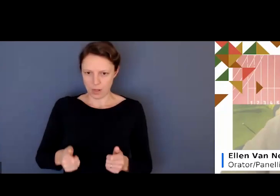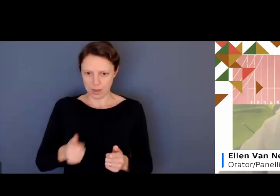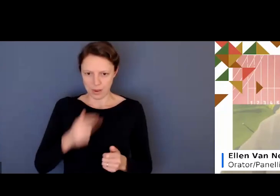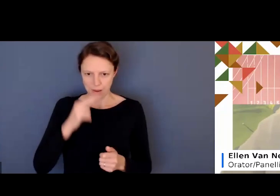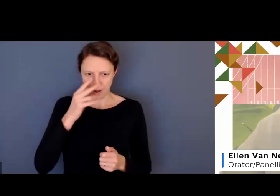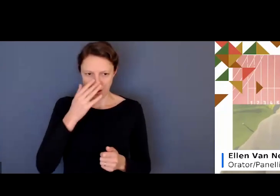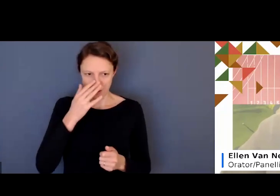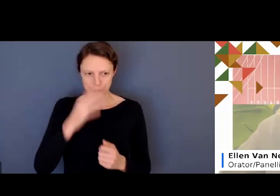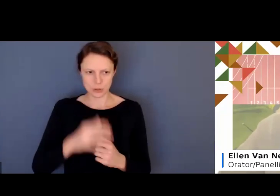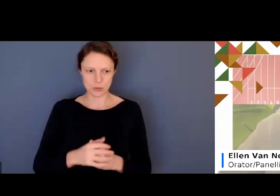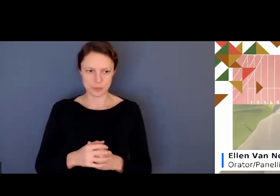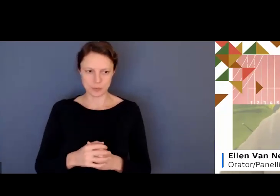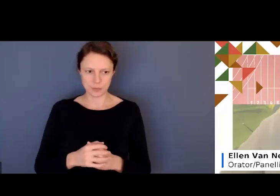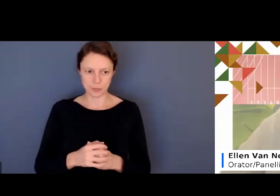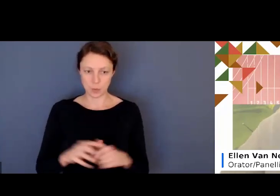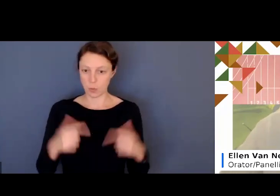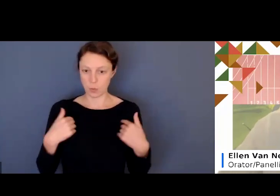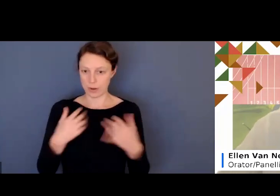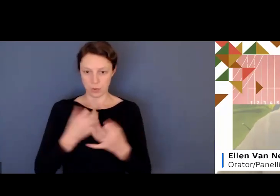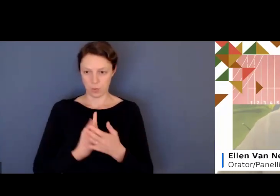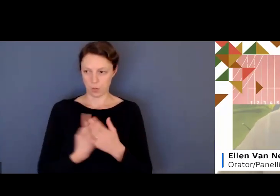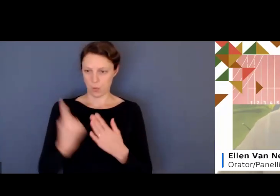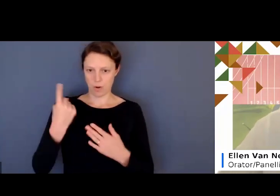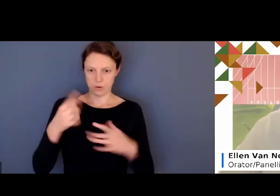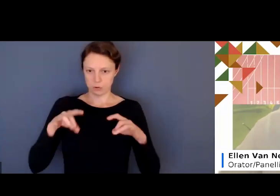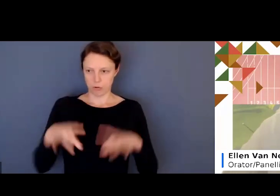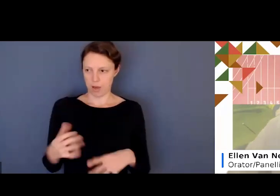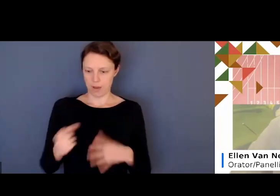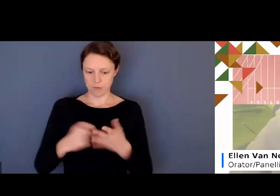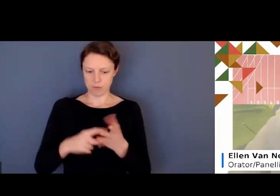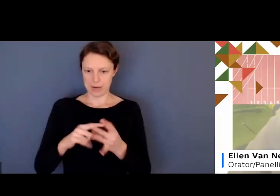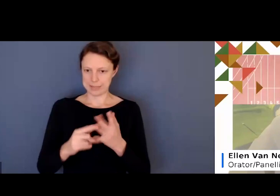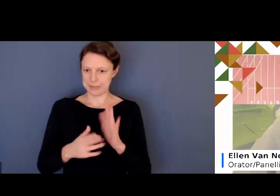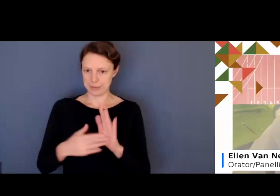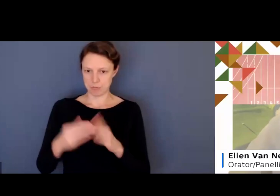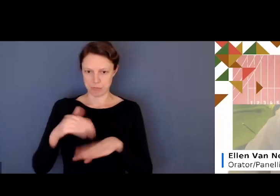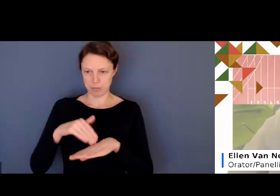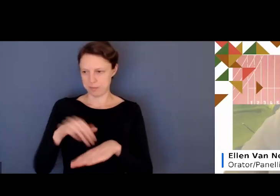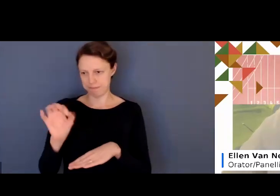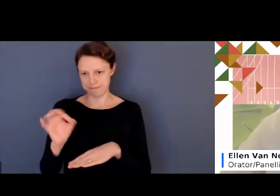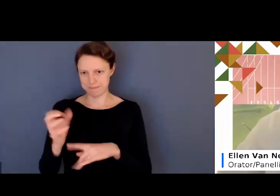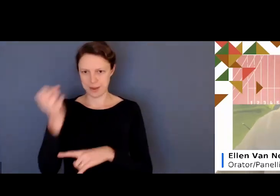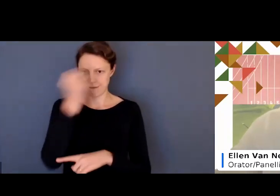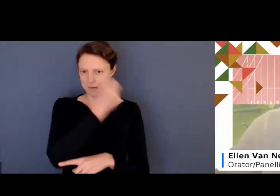in the world with a racism problem. No country has been able to successfully